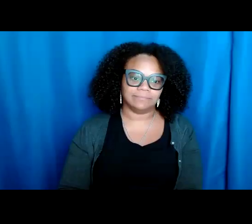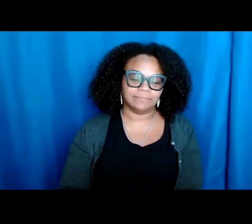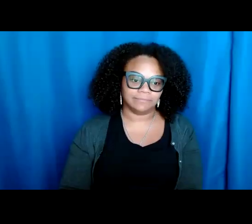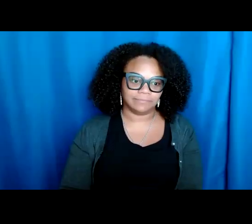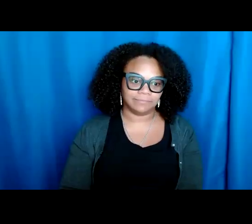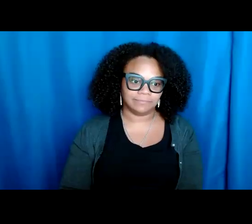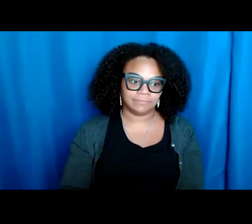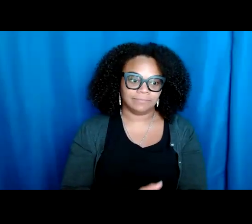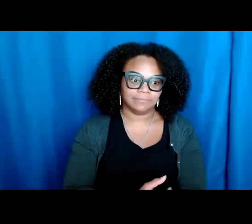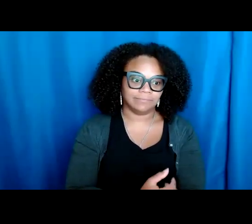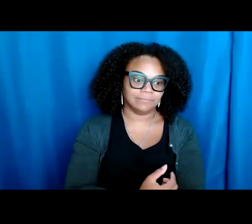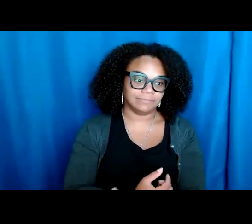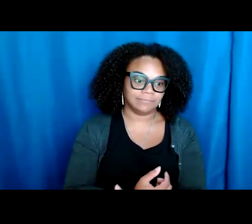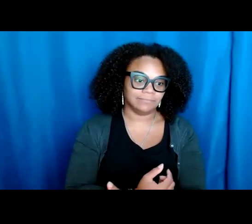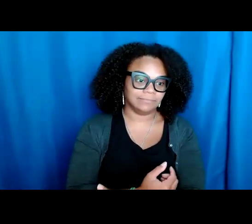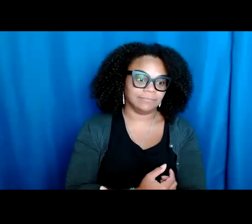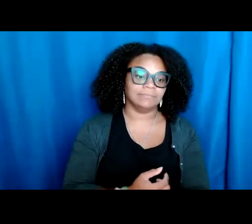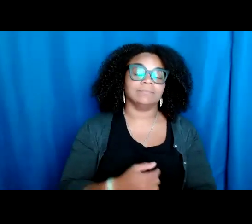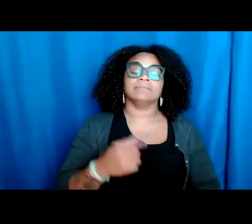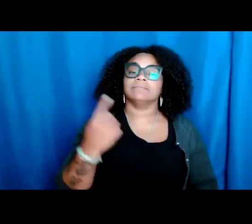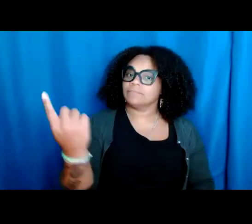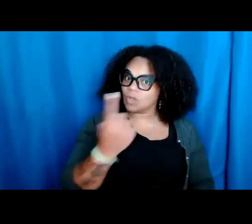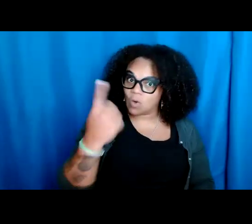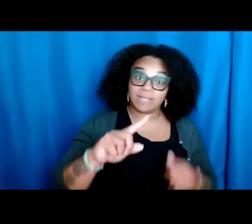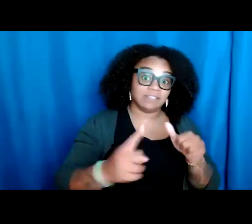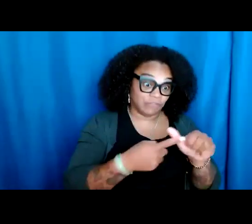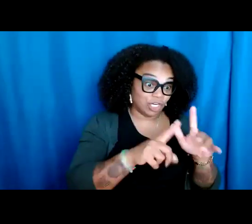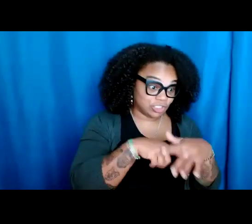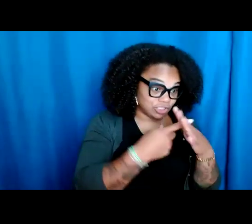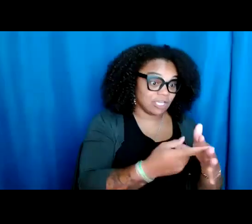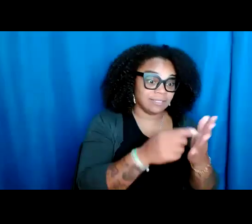You should always start with your beginning inventory, and at the end of each year,